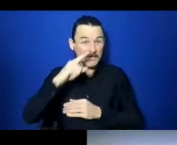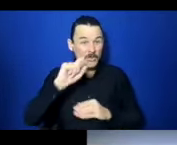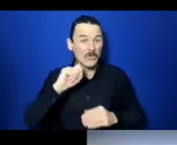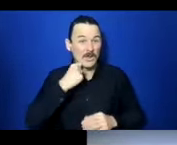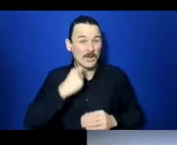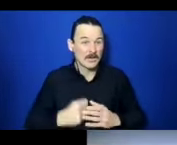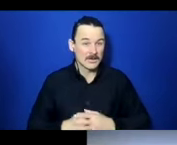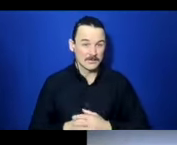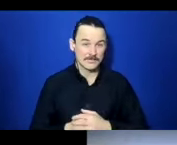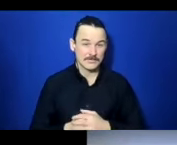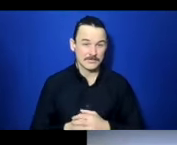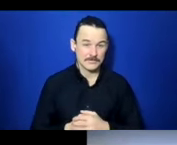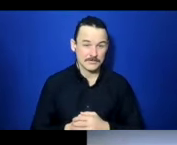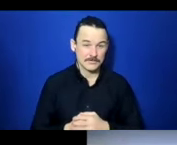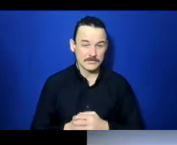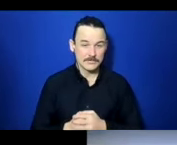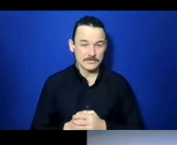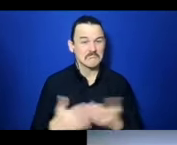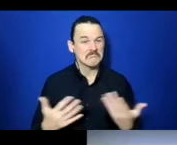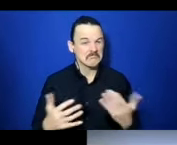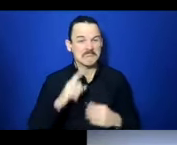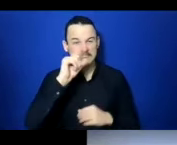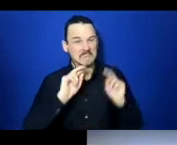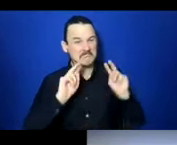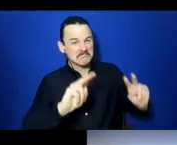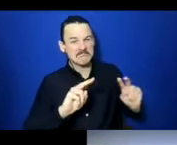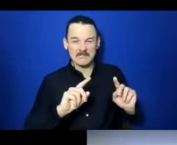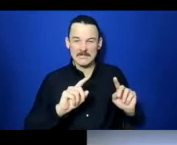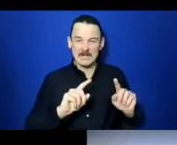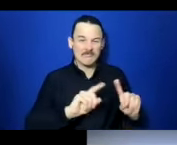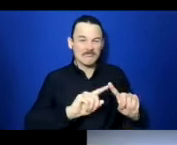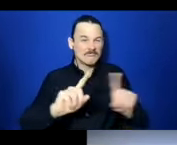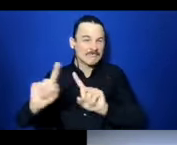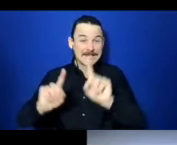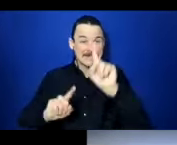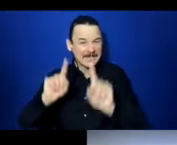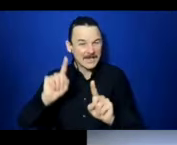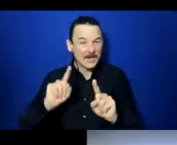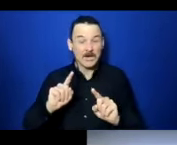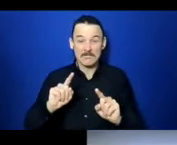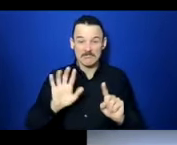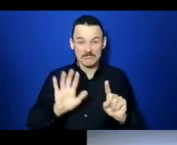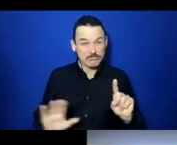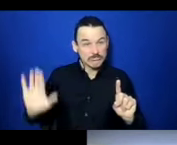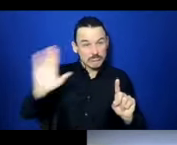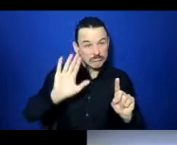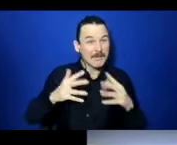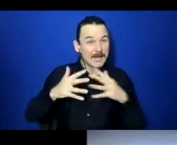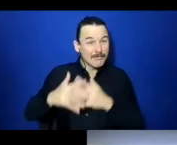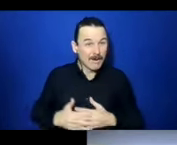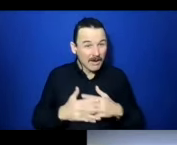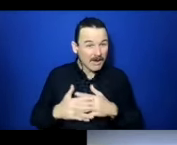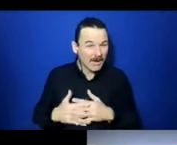in various cities across not just across the country but across the world. I love to travel.